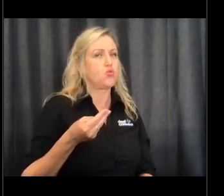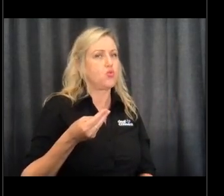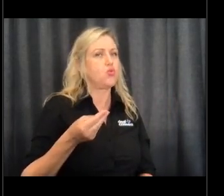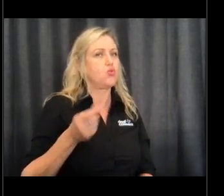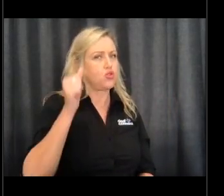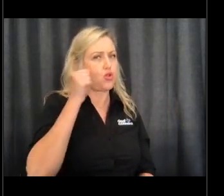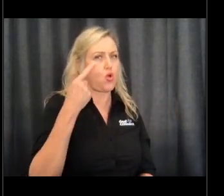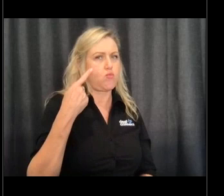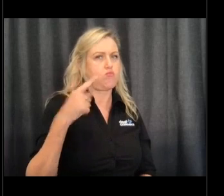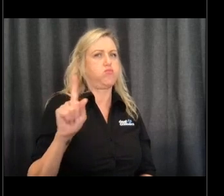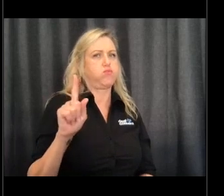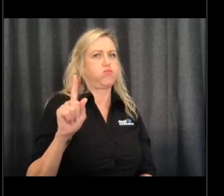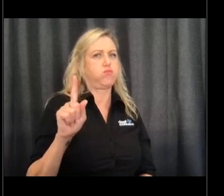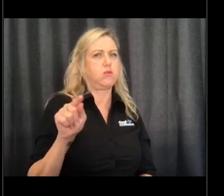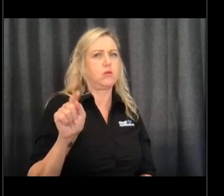something is out.